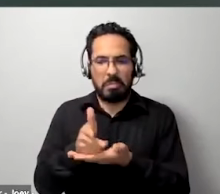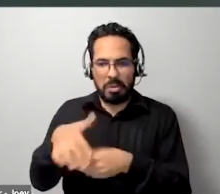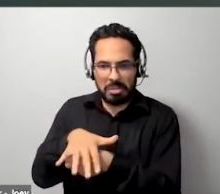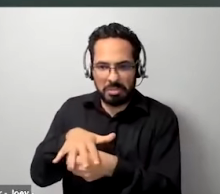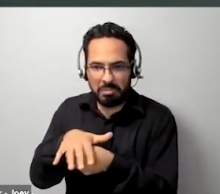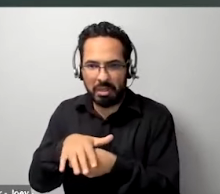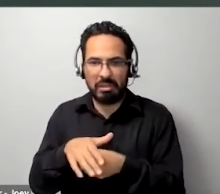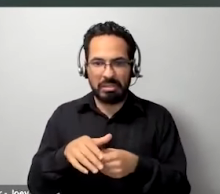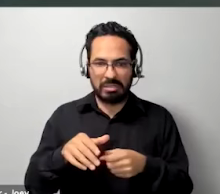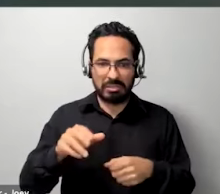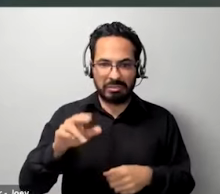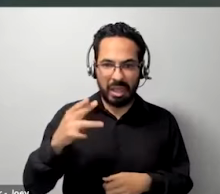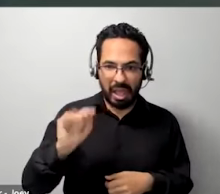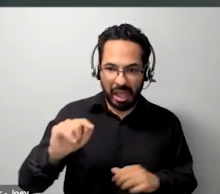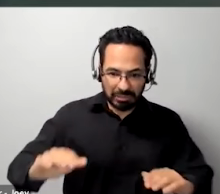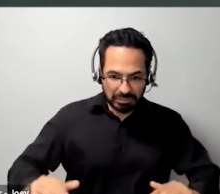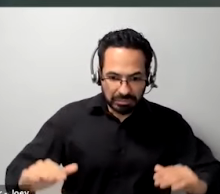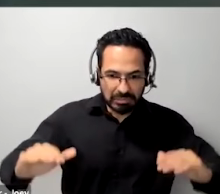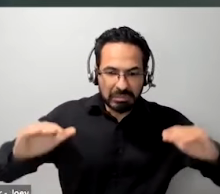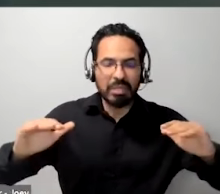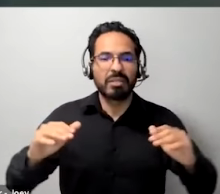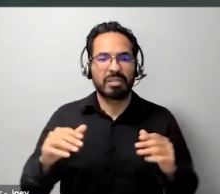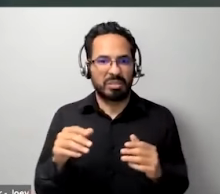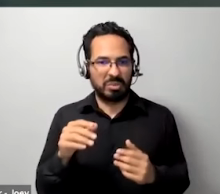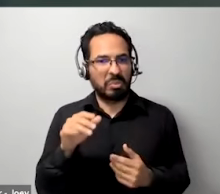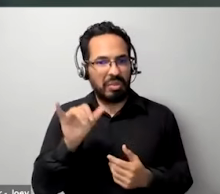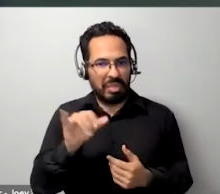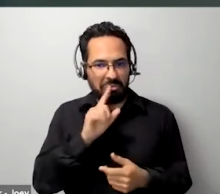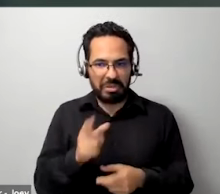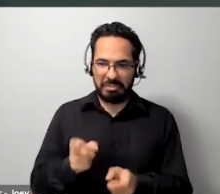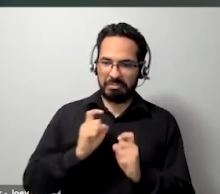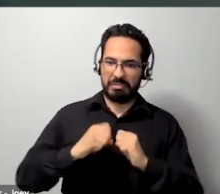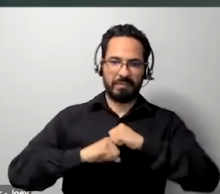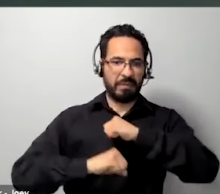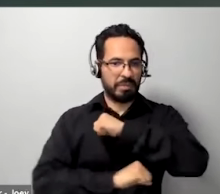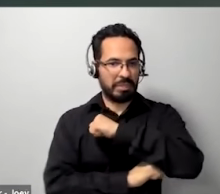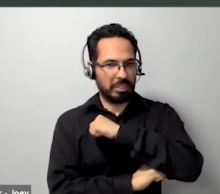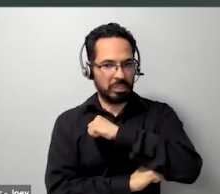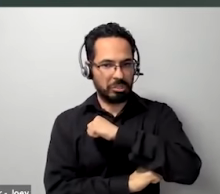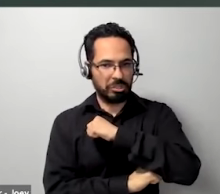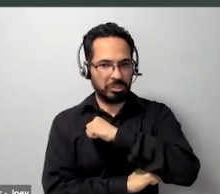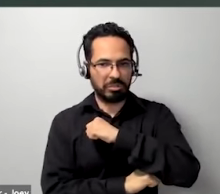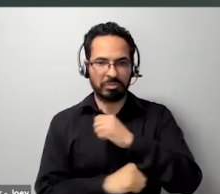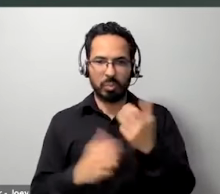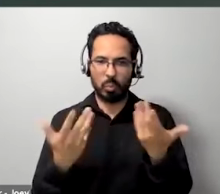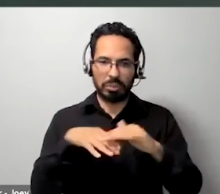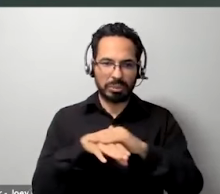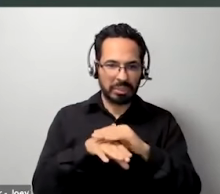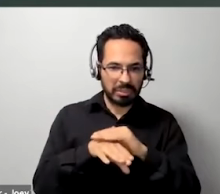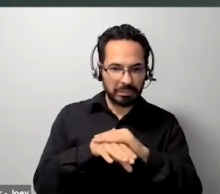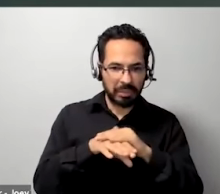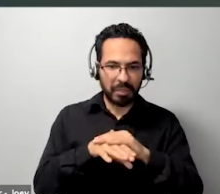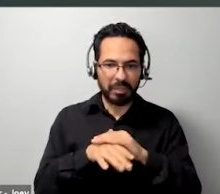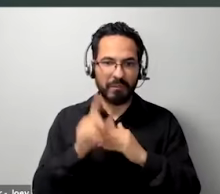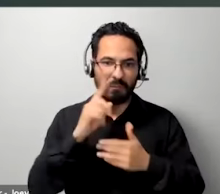So I trained on that, and so that really gave me a foundation of what was accessible programmatically and also physically,